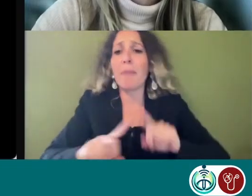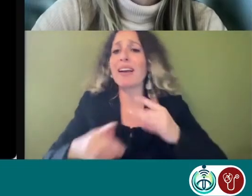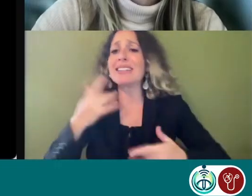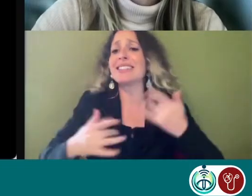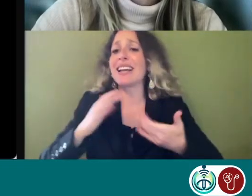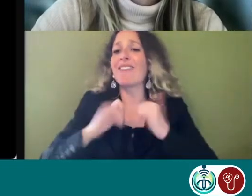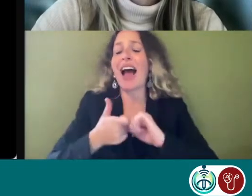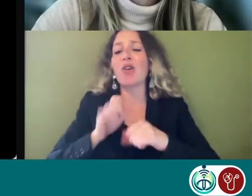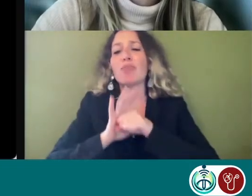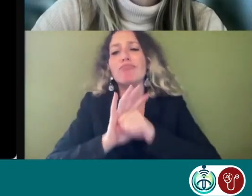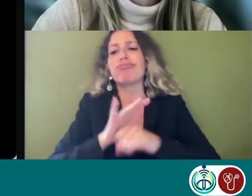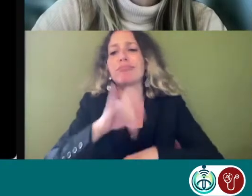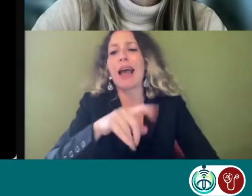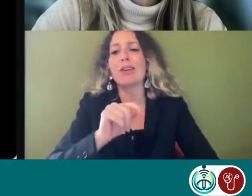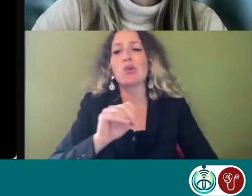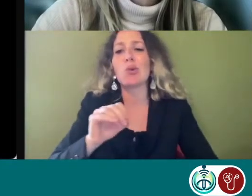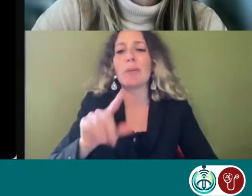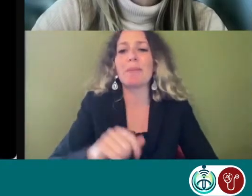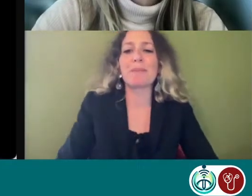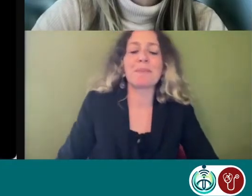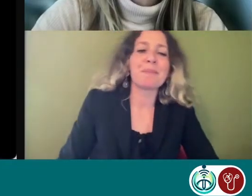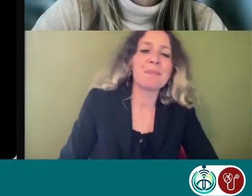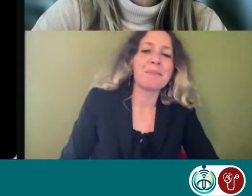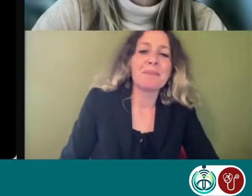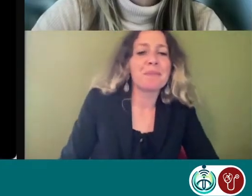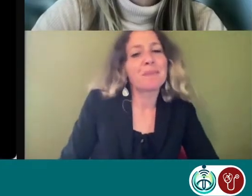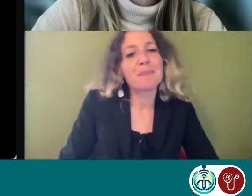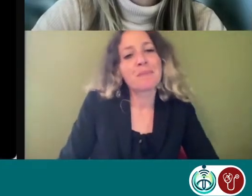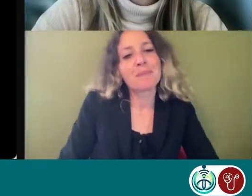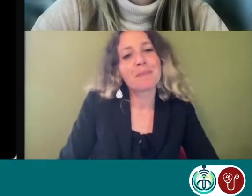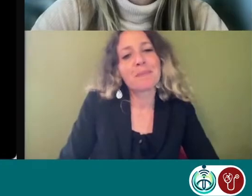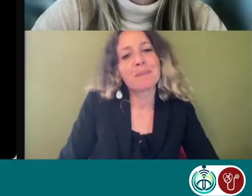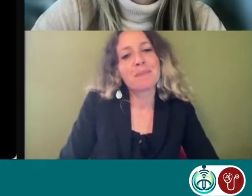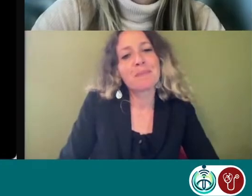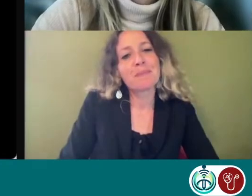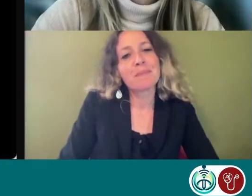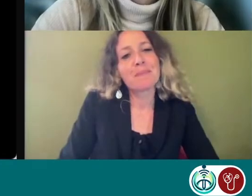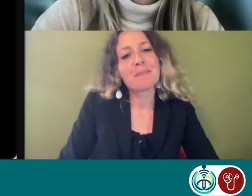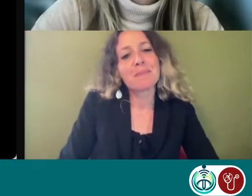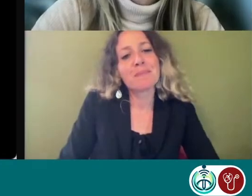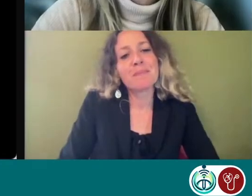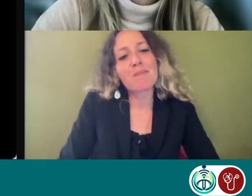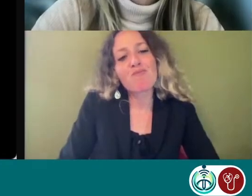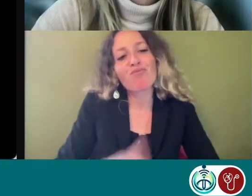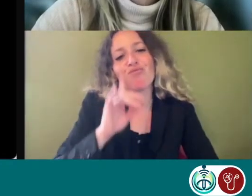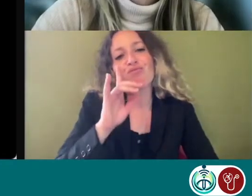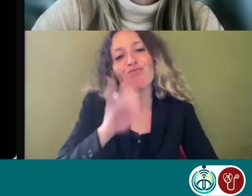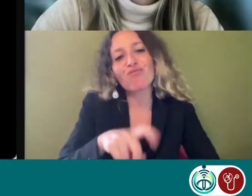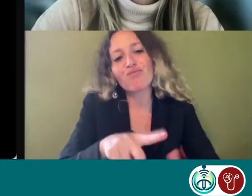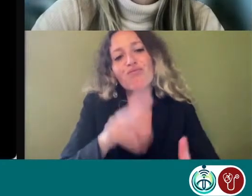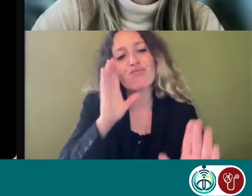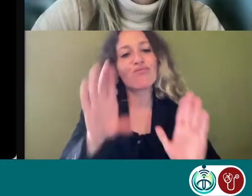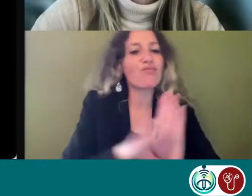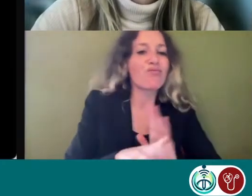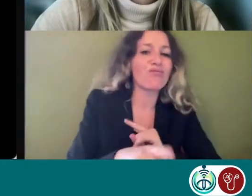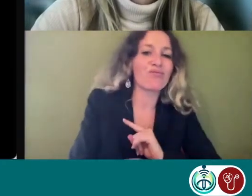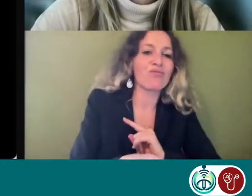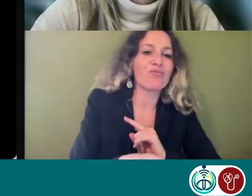tools. Next slide. And then finally, these are pictures from down by Pacific Grove.